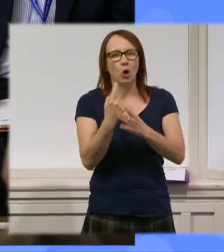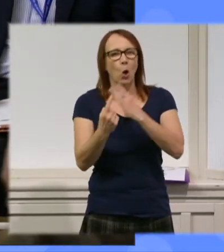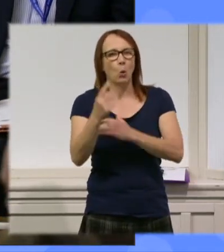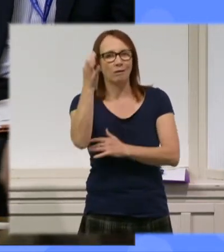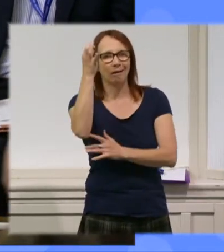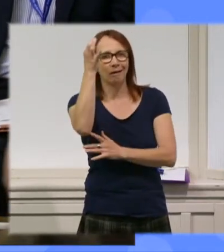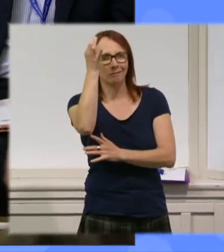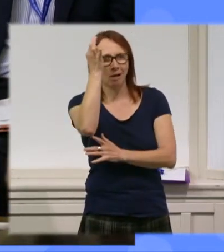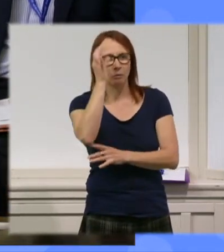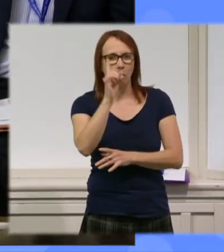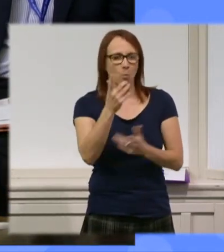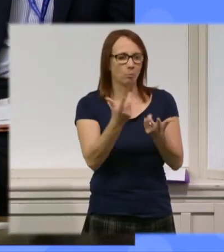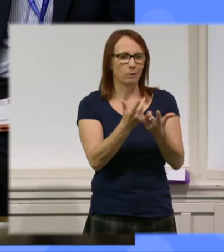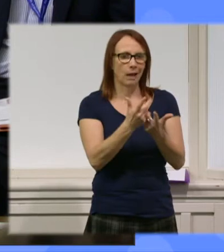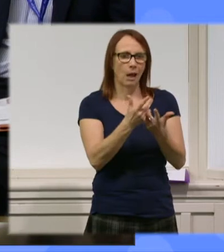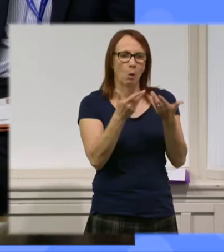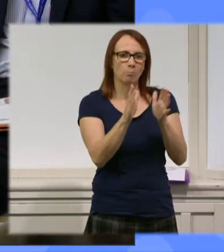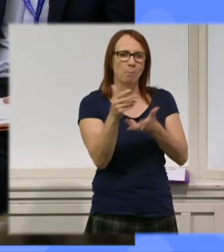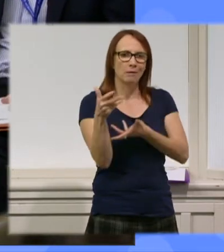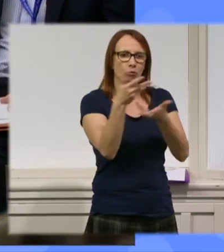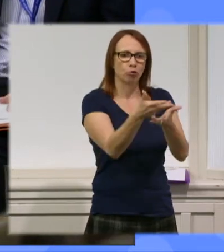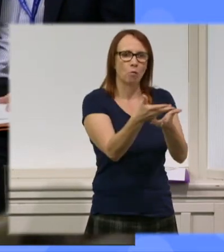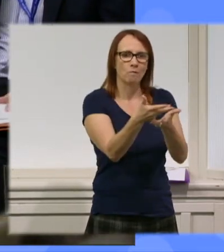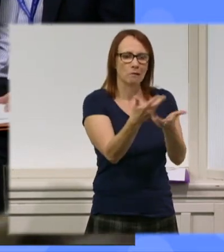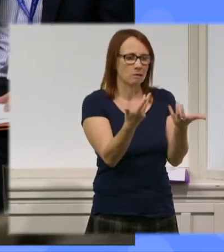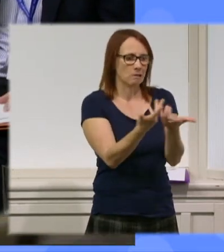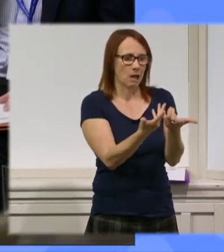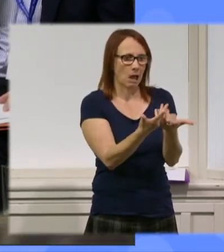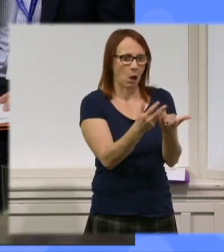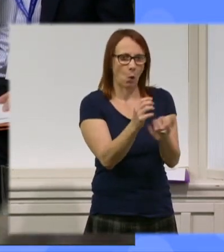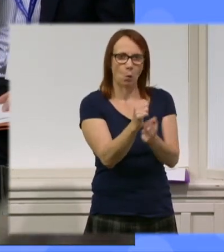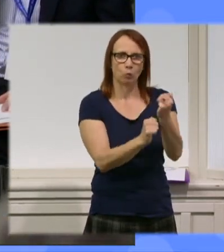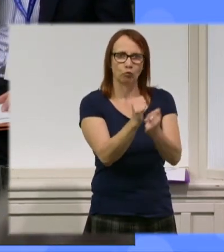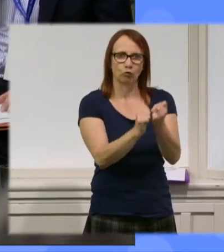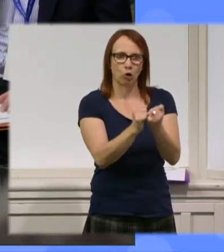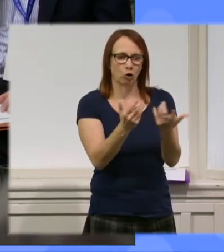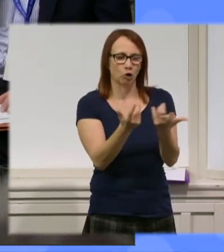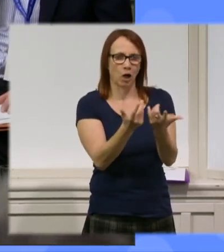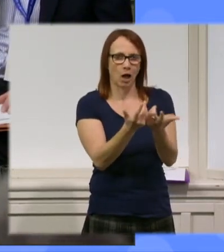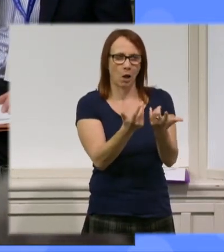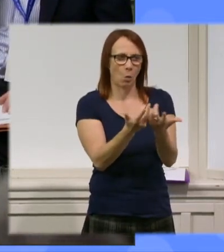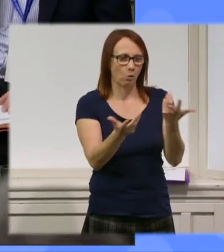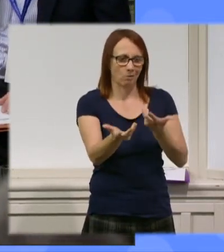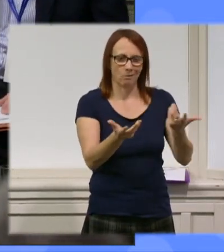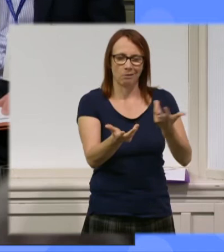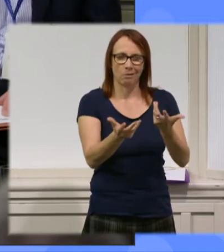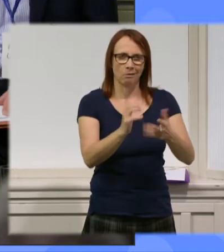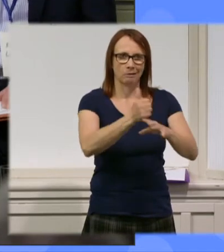you can have public services and react and across that the public service in